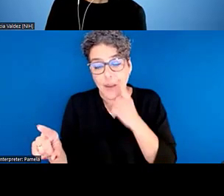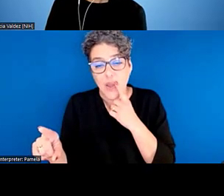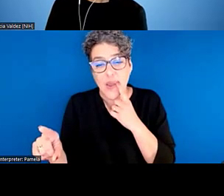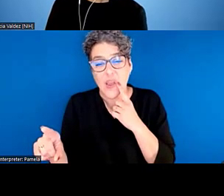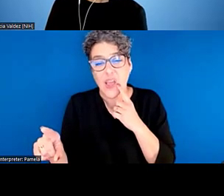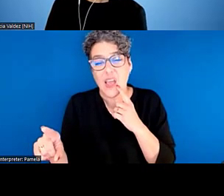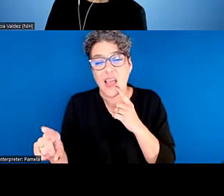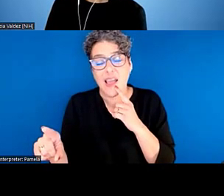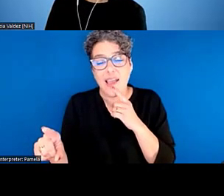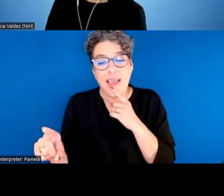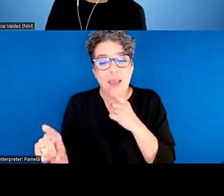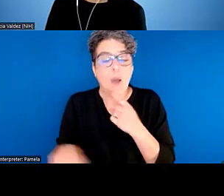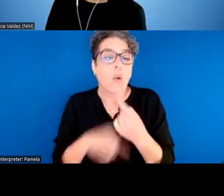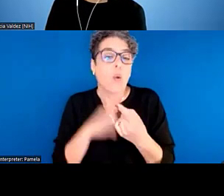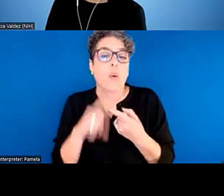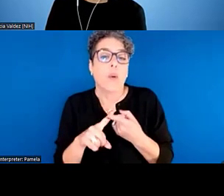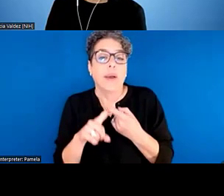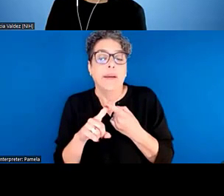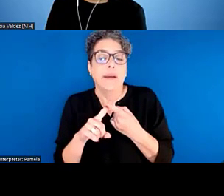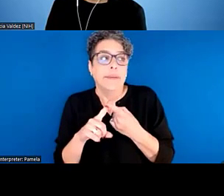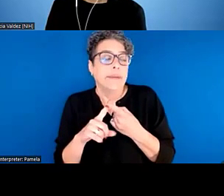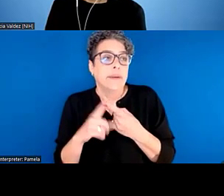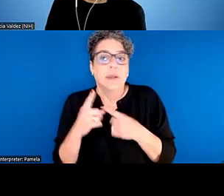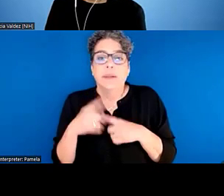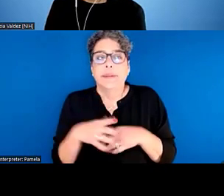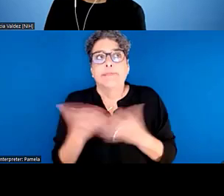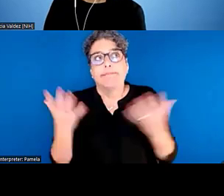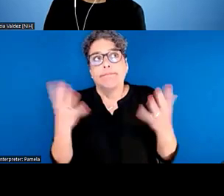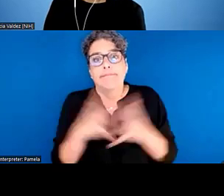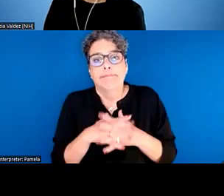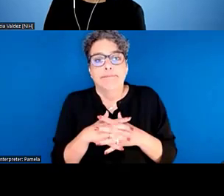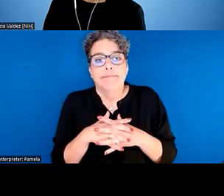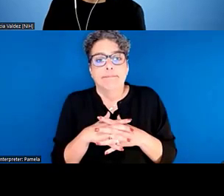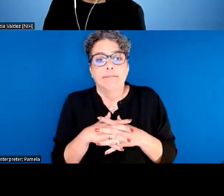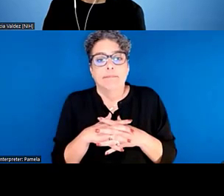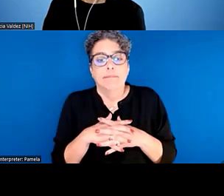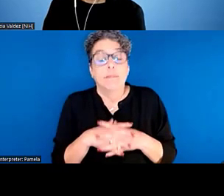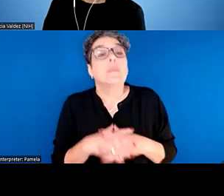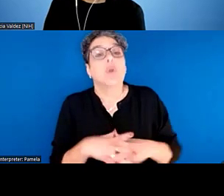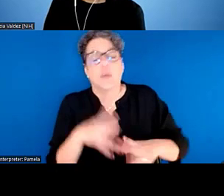is when the scientist is warned about some risk.